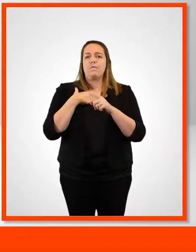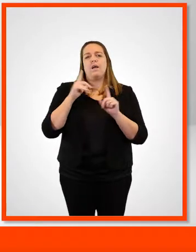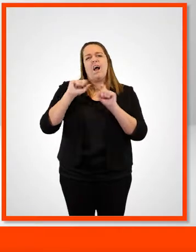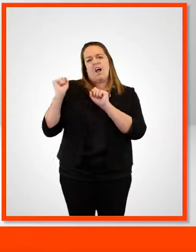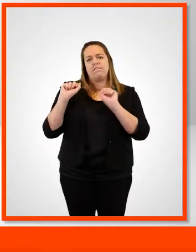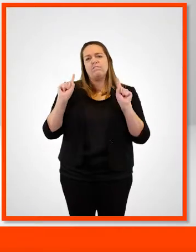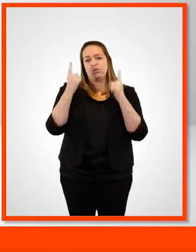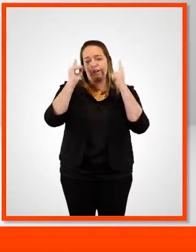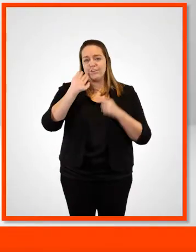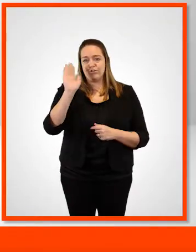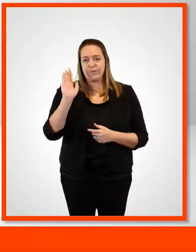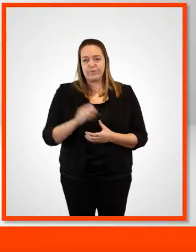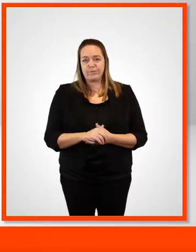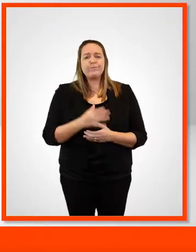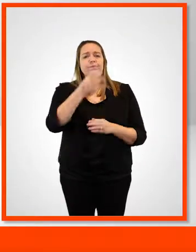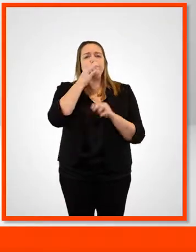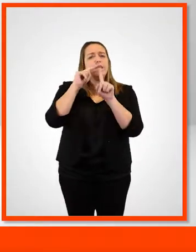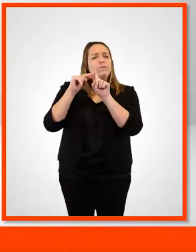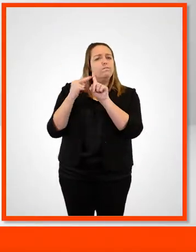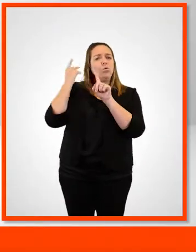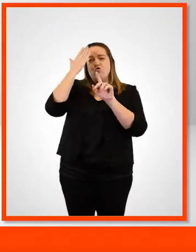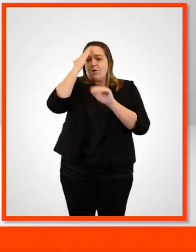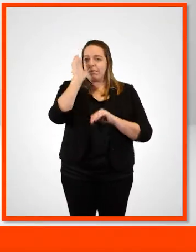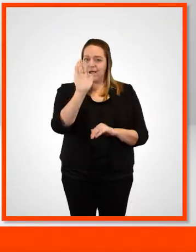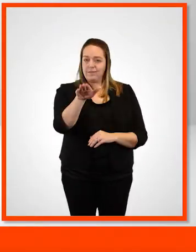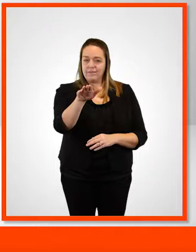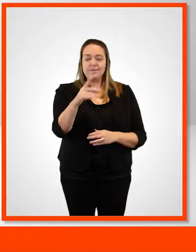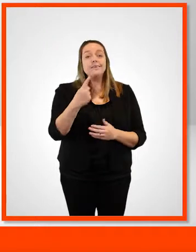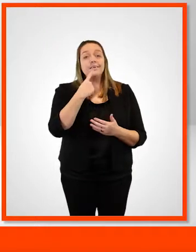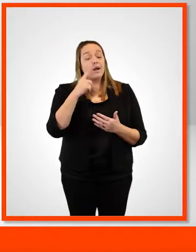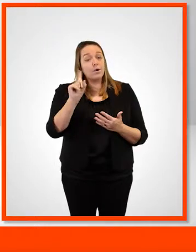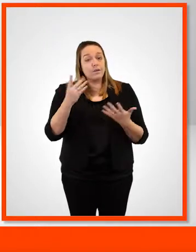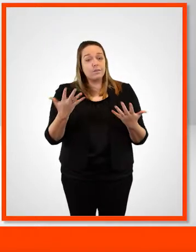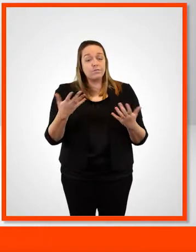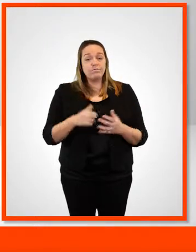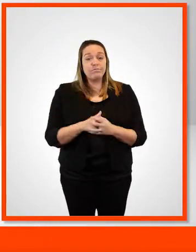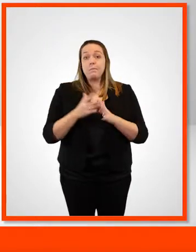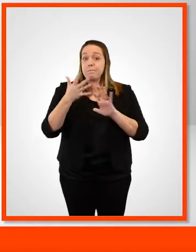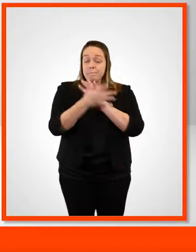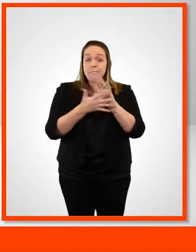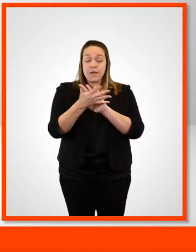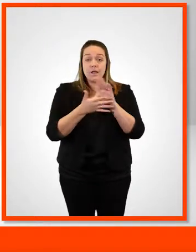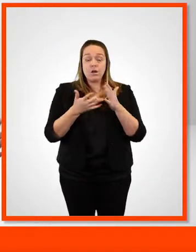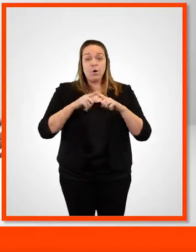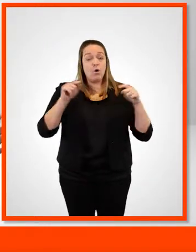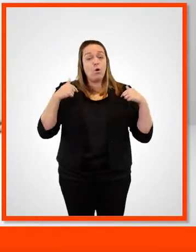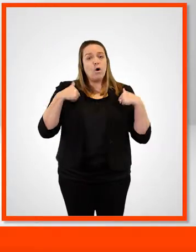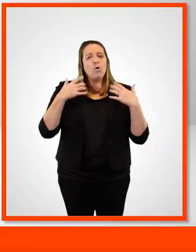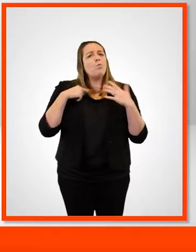And this is just a little bit of a review or a reminder to say that this is not to say that we don't recognise a range of languages,